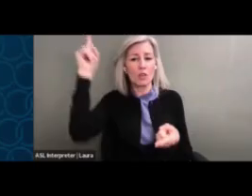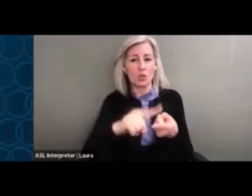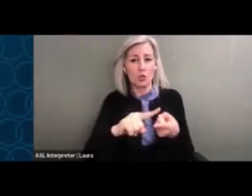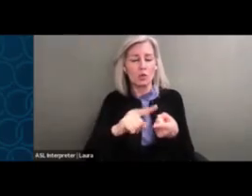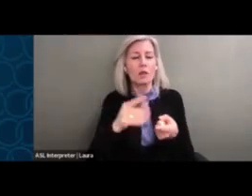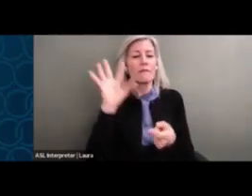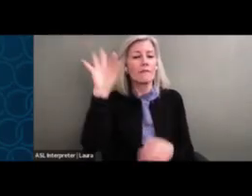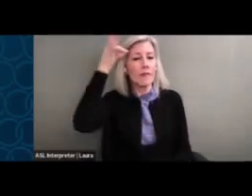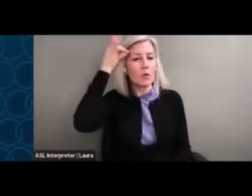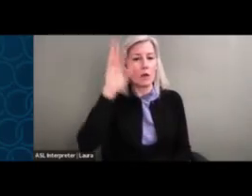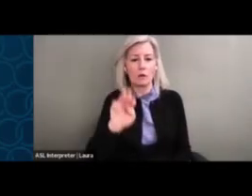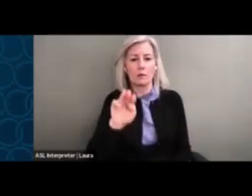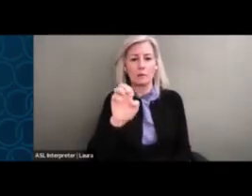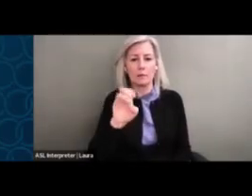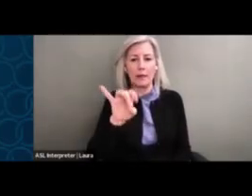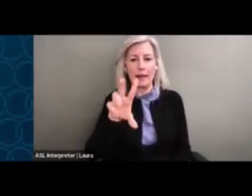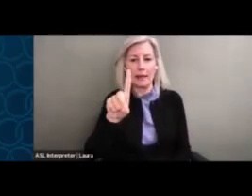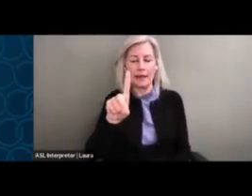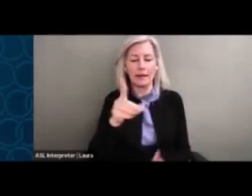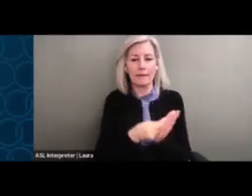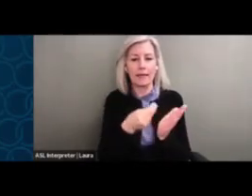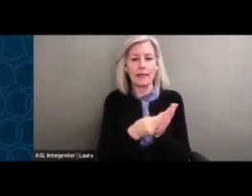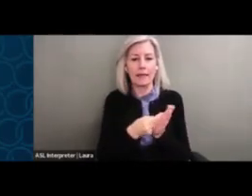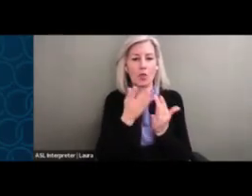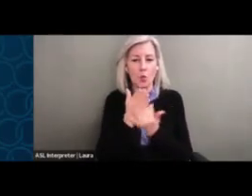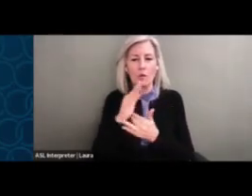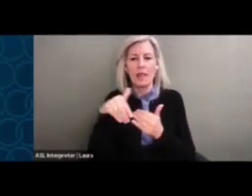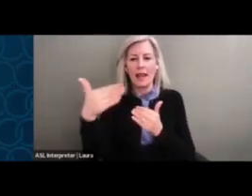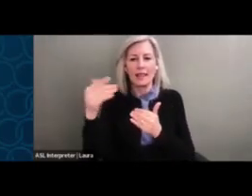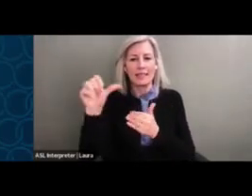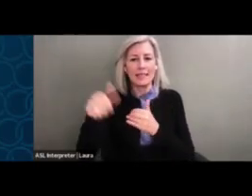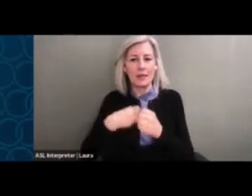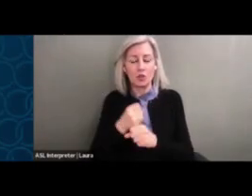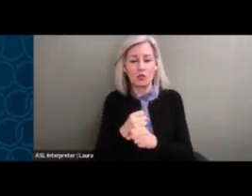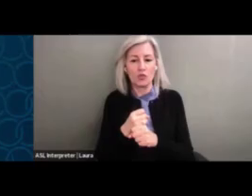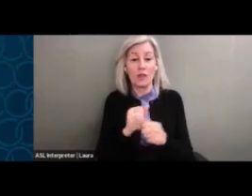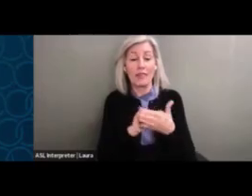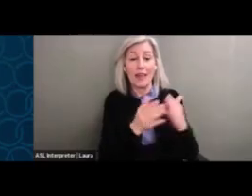said that there would be over $900 billion, so nearly $1 trillion in reduced federal Medicaid funding